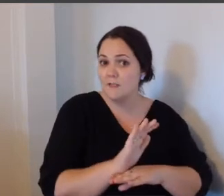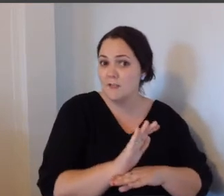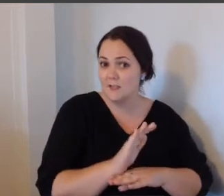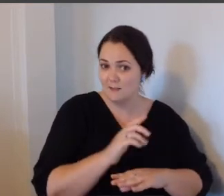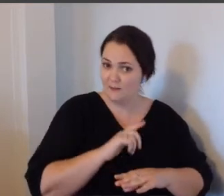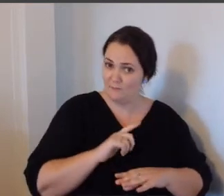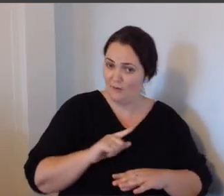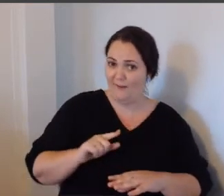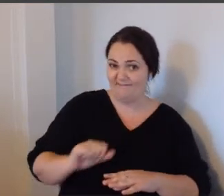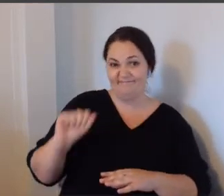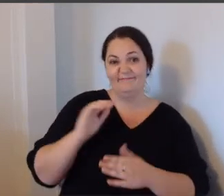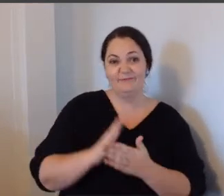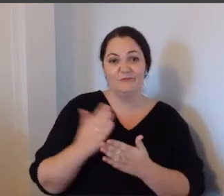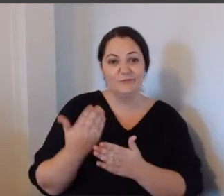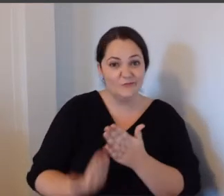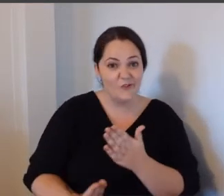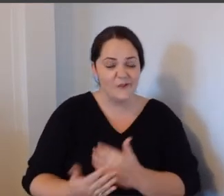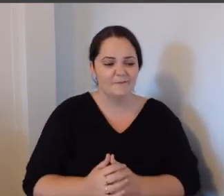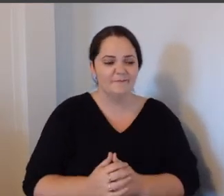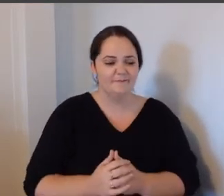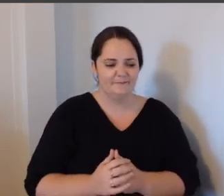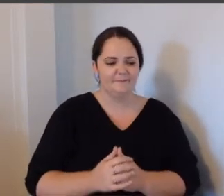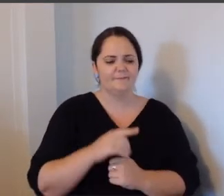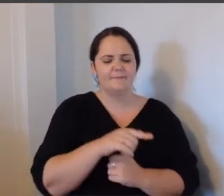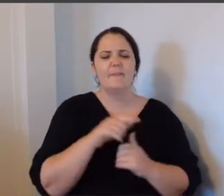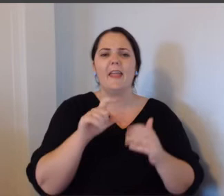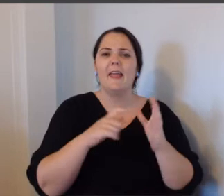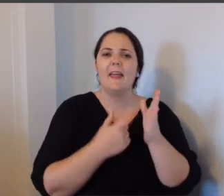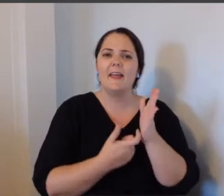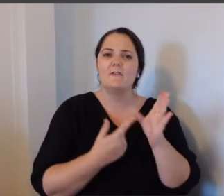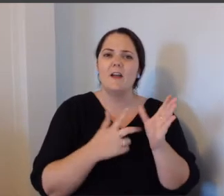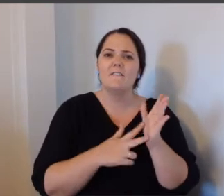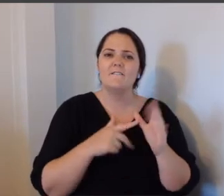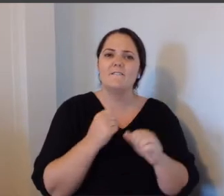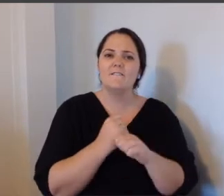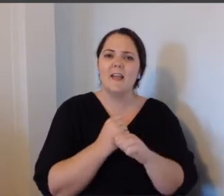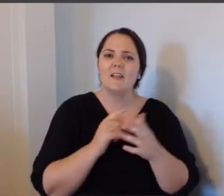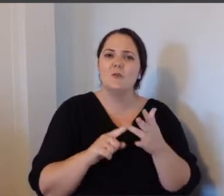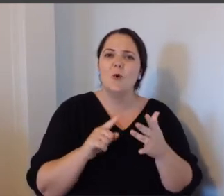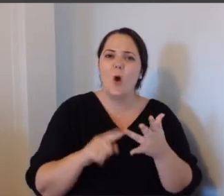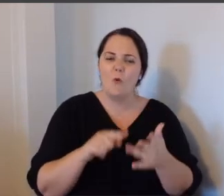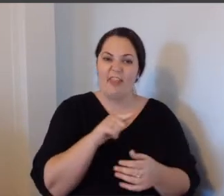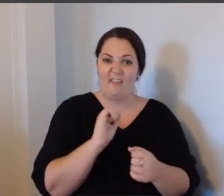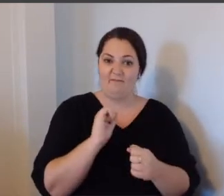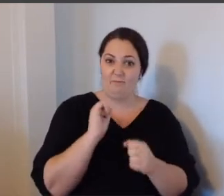were to reach back a little further - Derek Jarman's Caravaggio from 1986. Now, this is an extraordinary